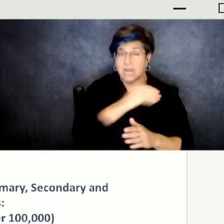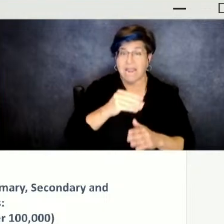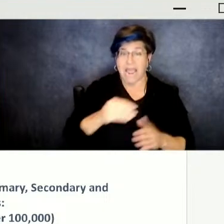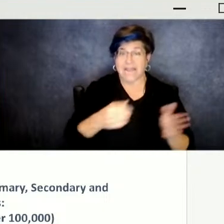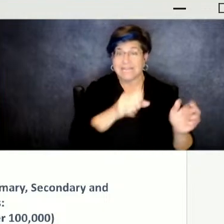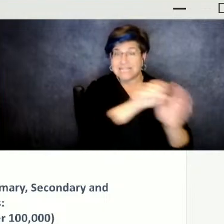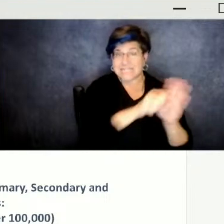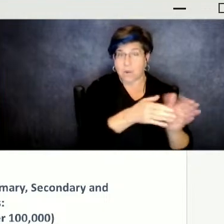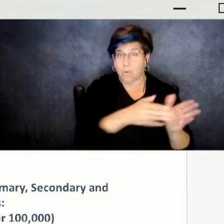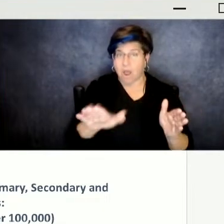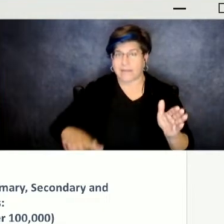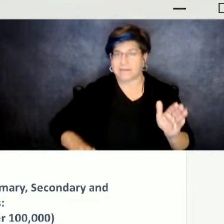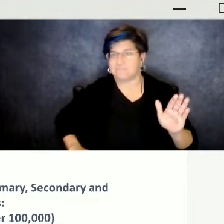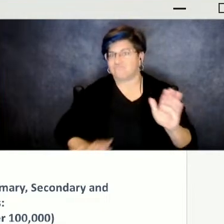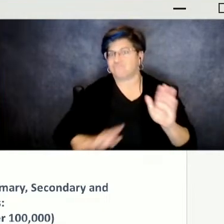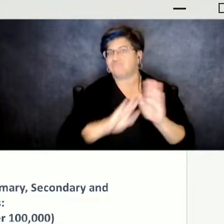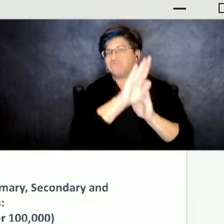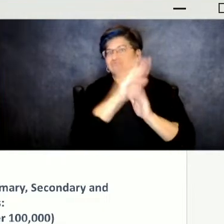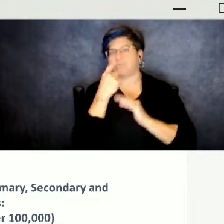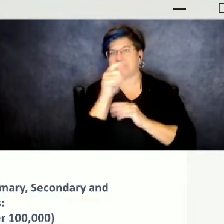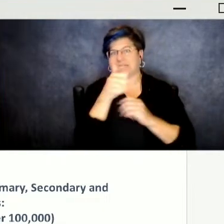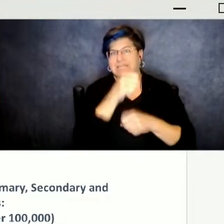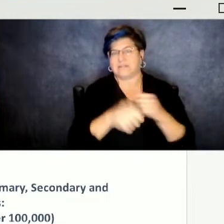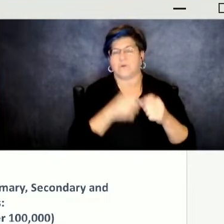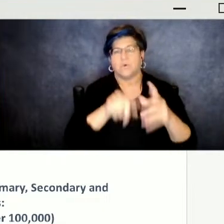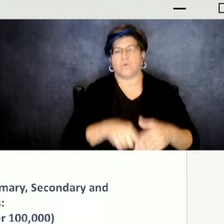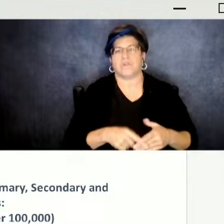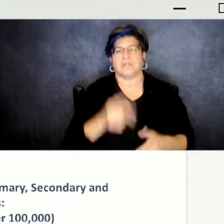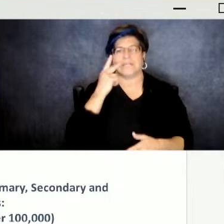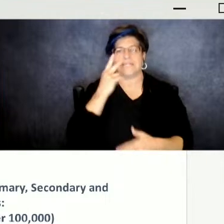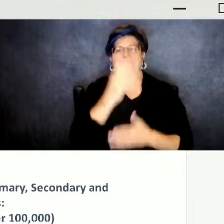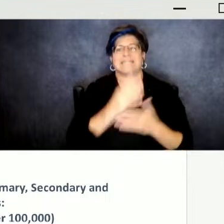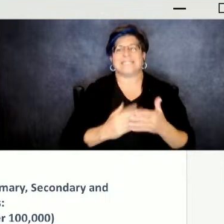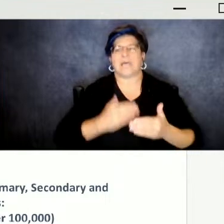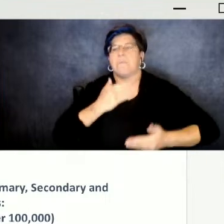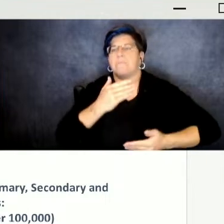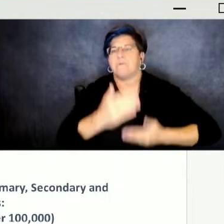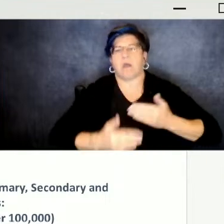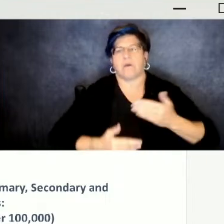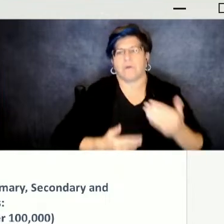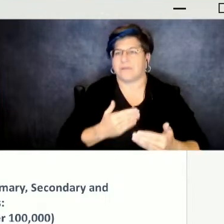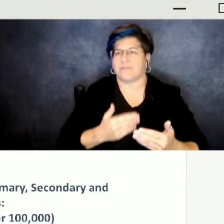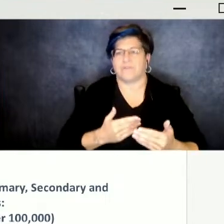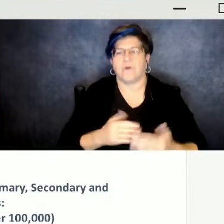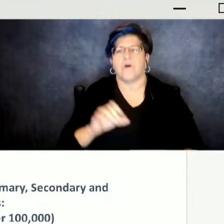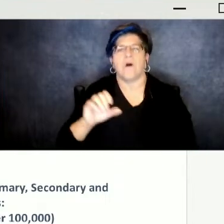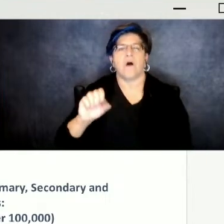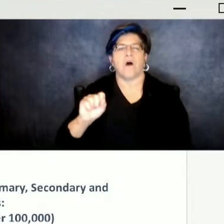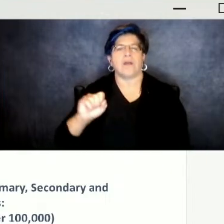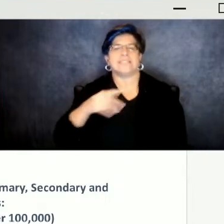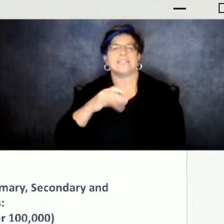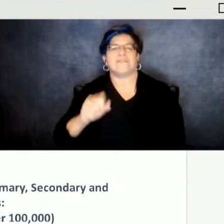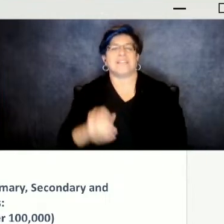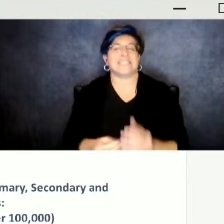INFECTIONS IN OUR COMMUNITY AND ACROSS THE STATE HAVE RISEN SIGNIFICANT LEAD OVER THE LAST DECADE.